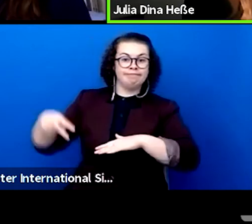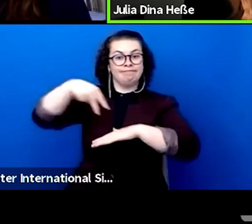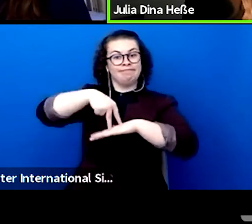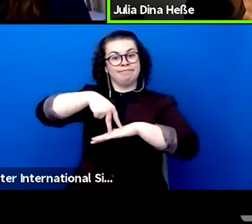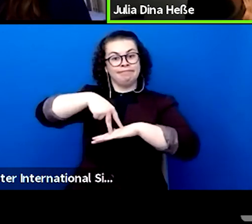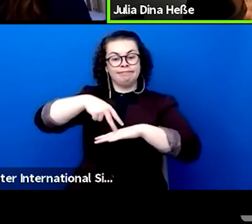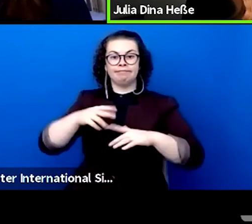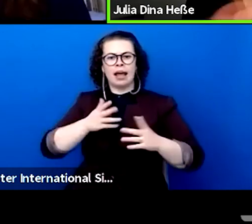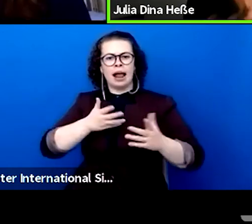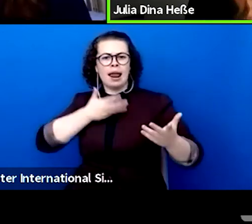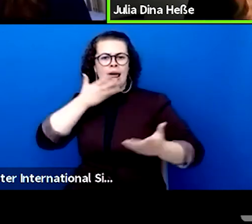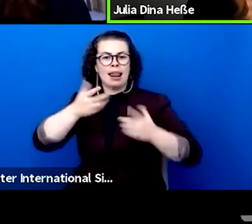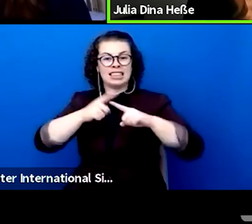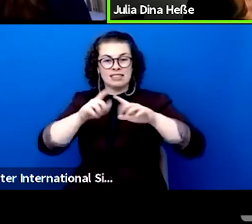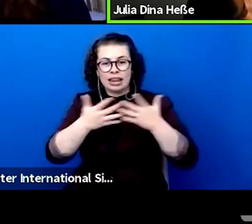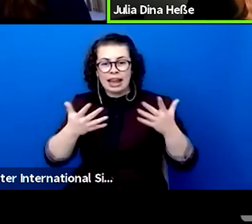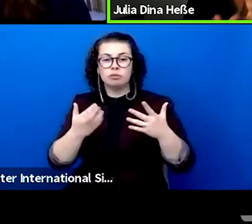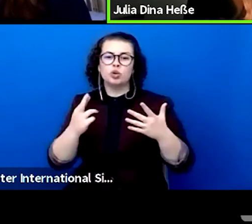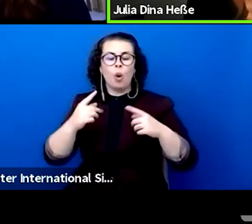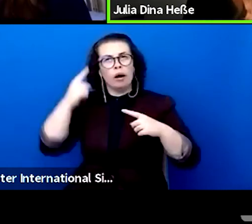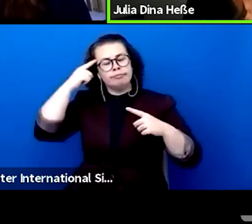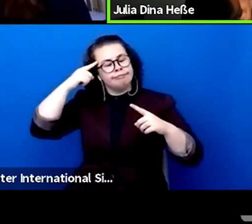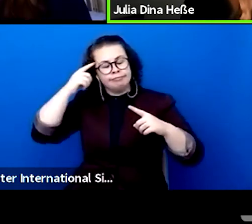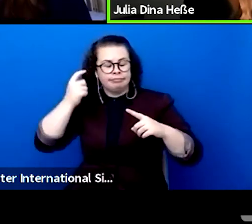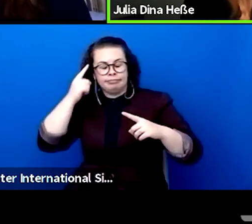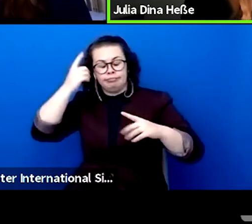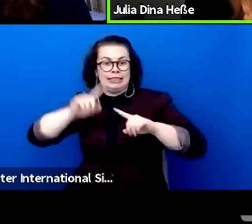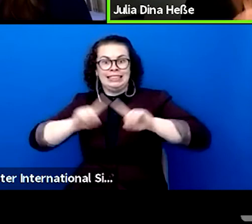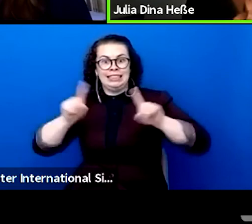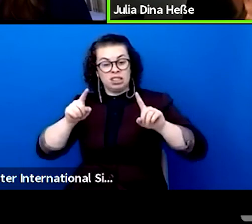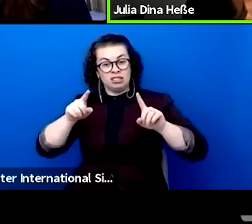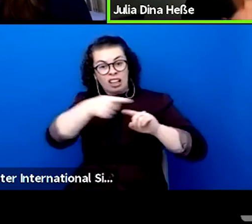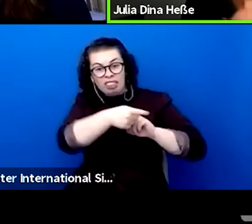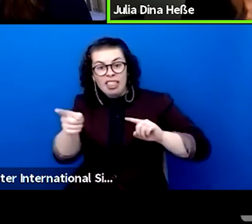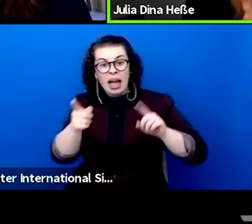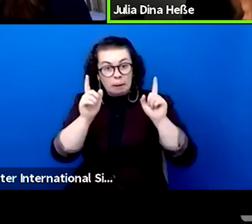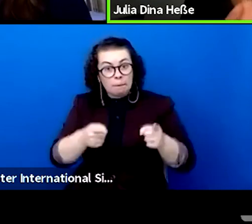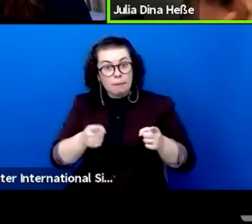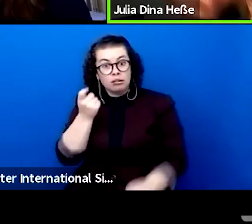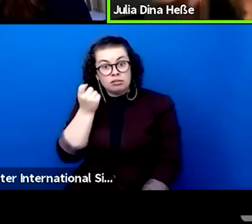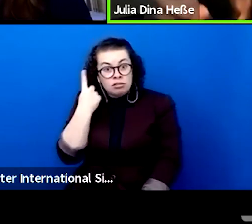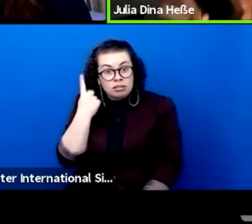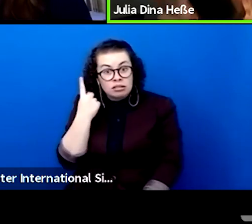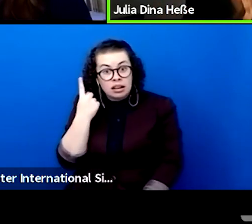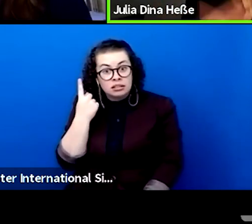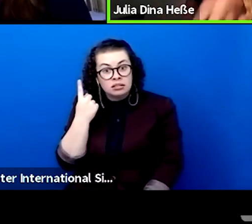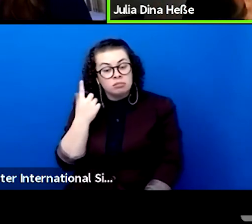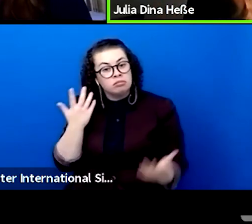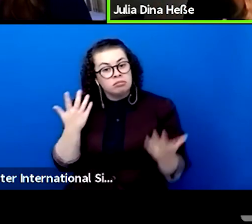question like if we want to to get in in touch with other cultures with other, with the other, is